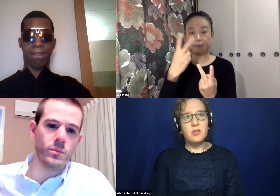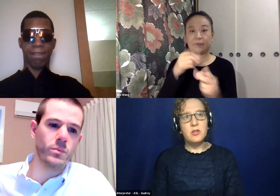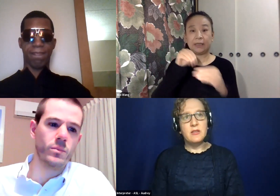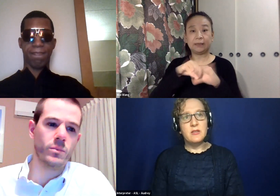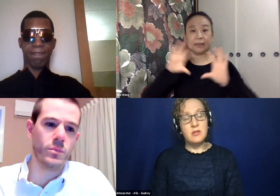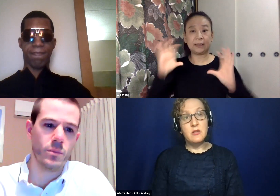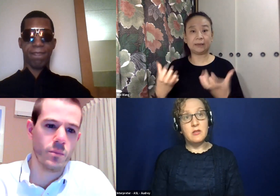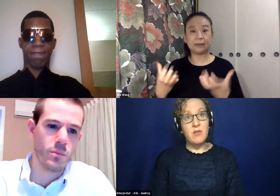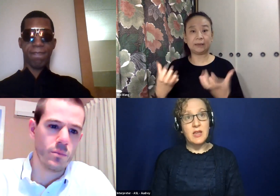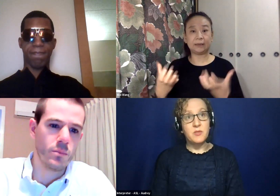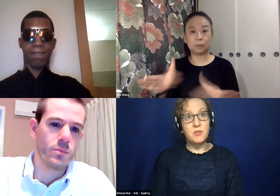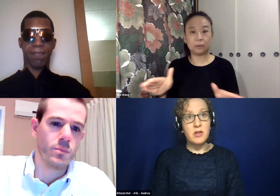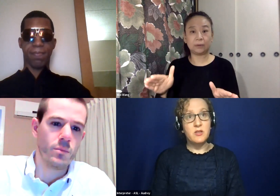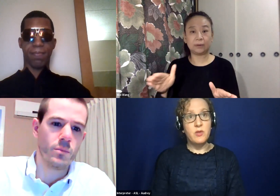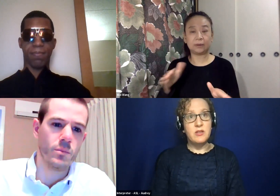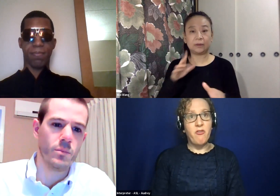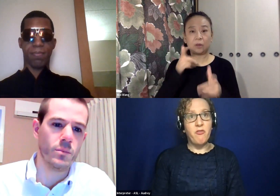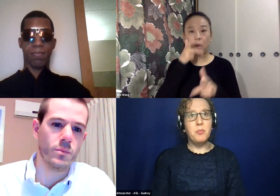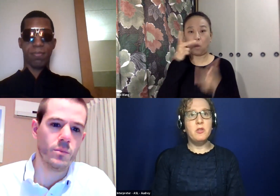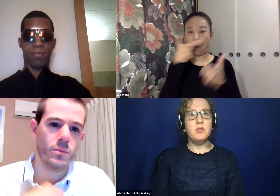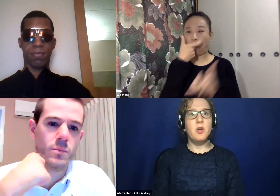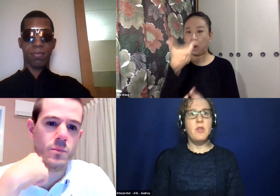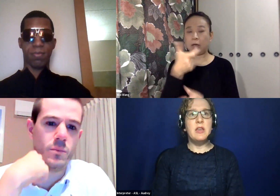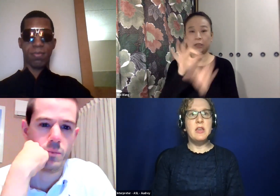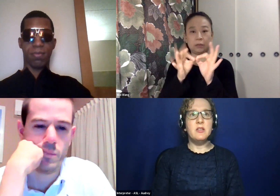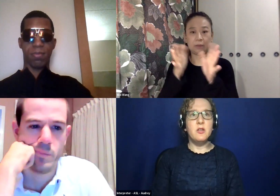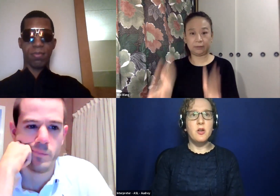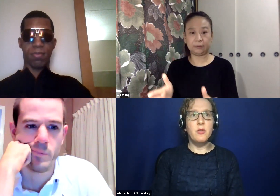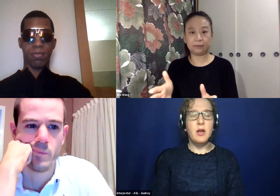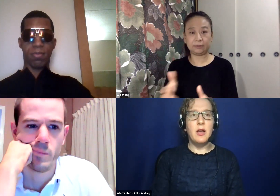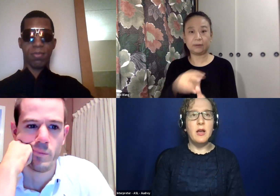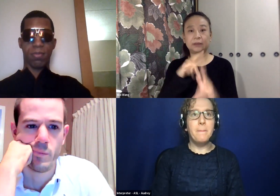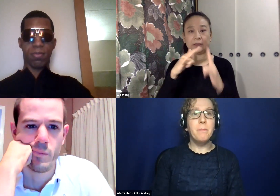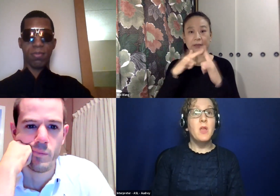the Professor didn't have any experience with deaf people so they needed to know